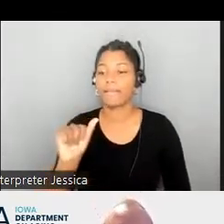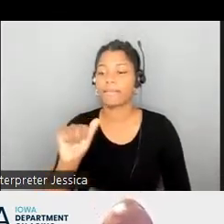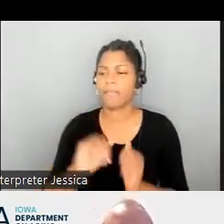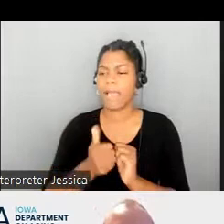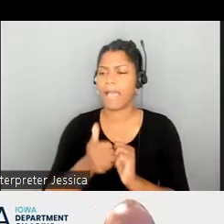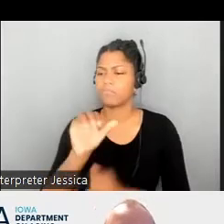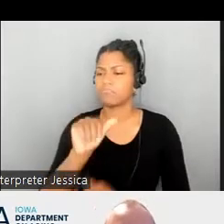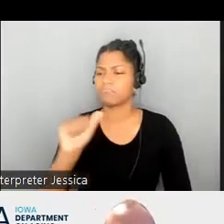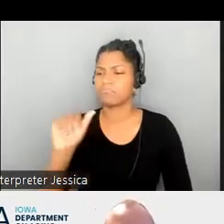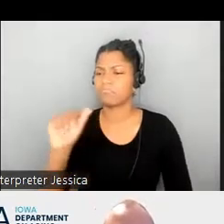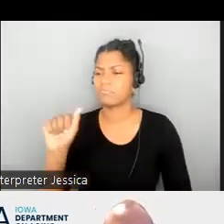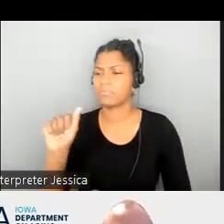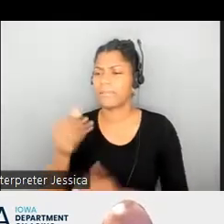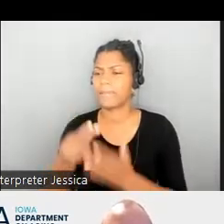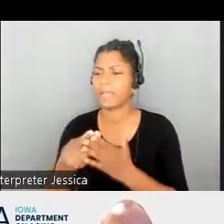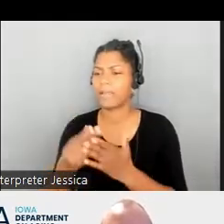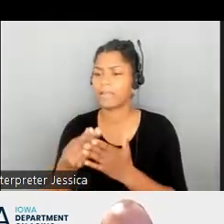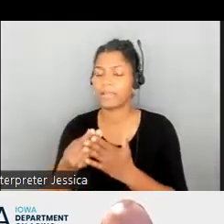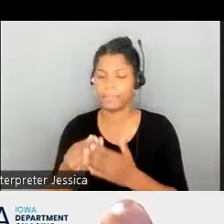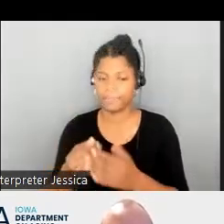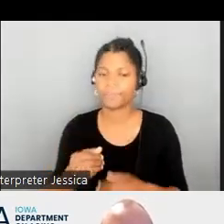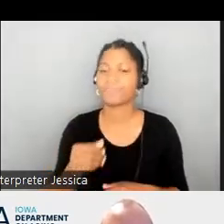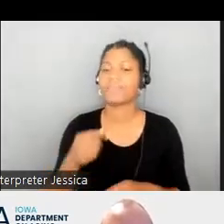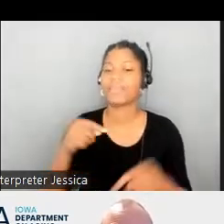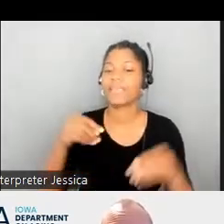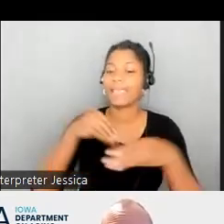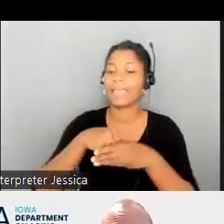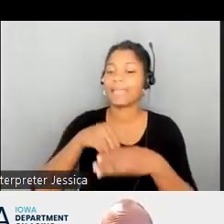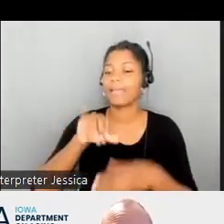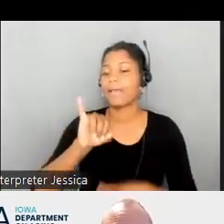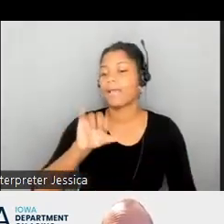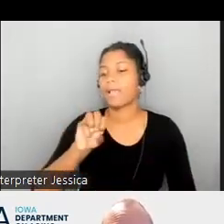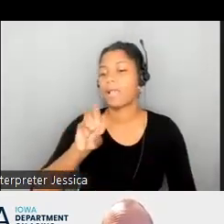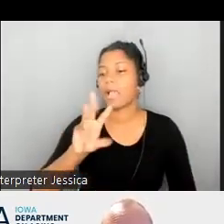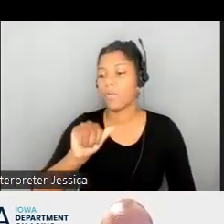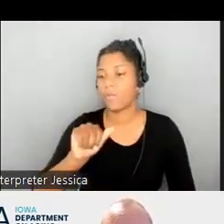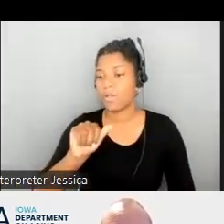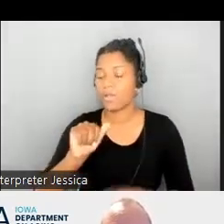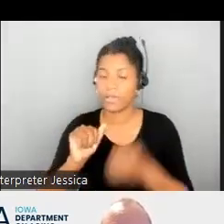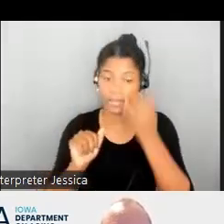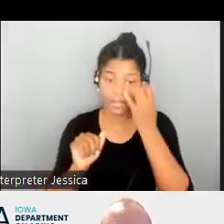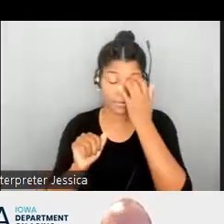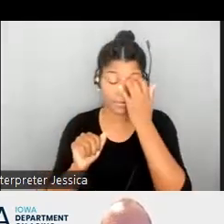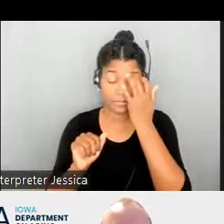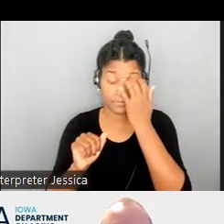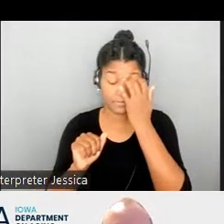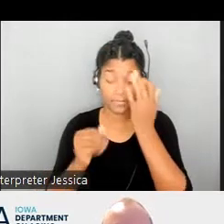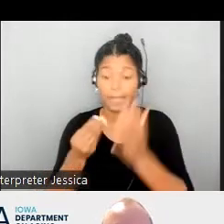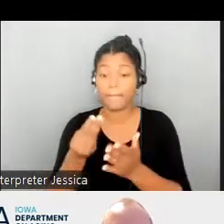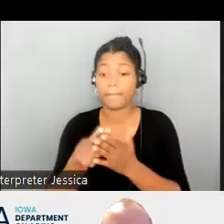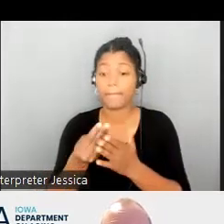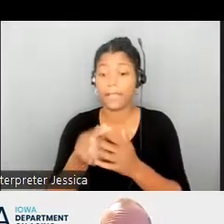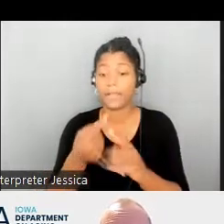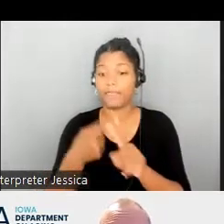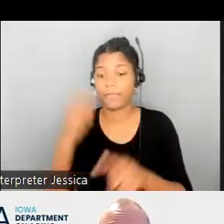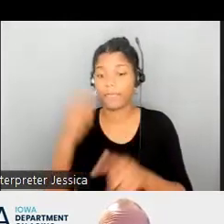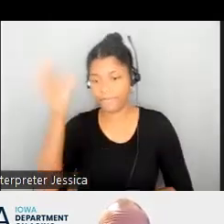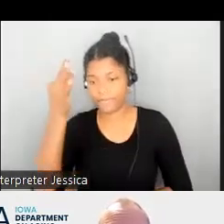There is the Older Americans Act that comes through ACL that is allocated by formula based